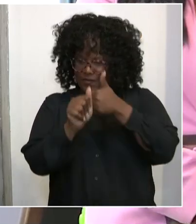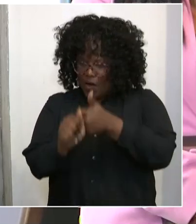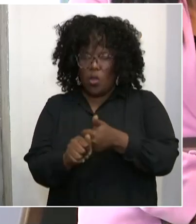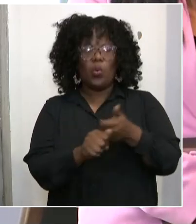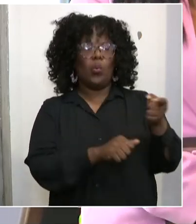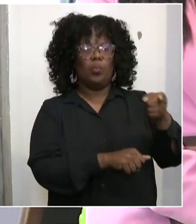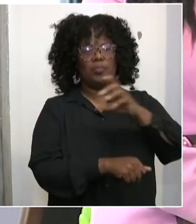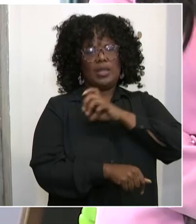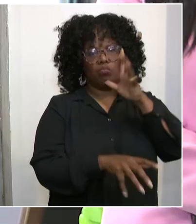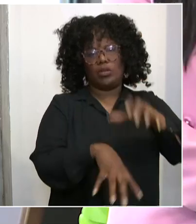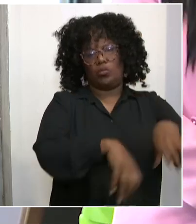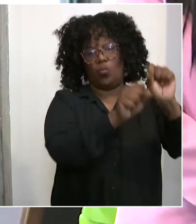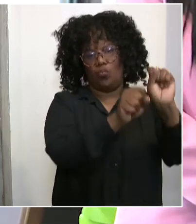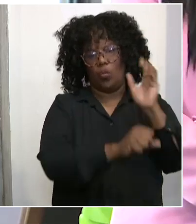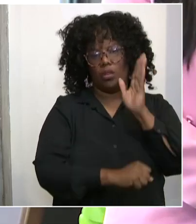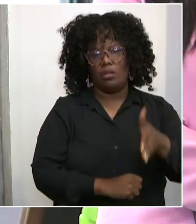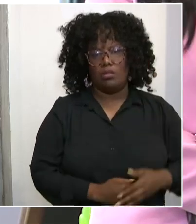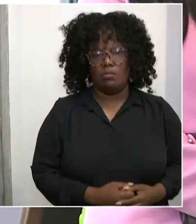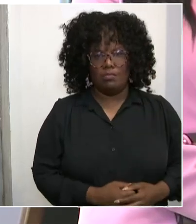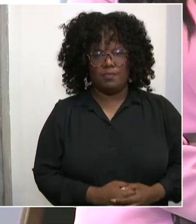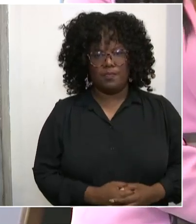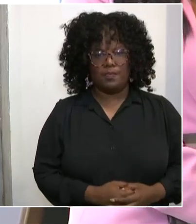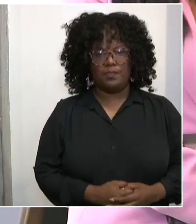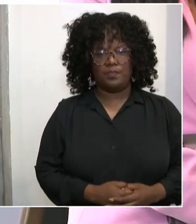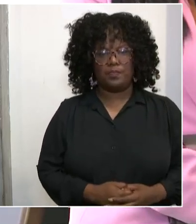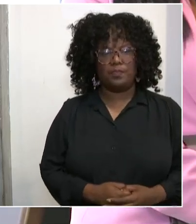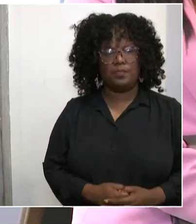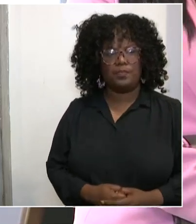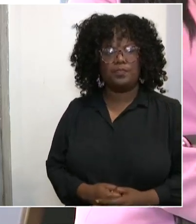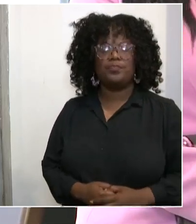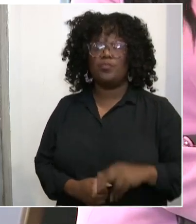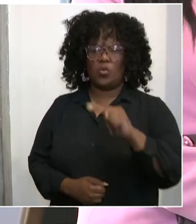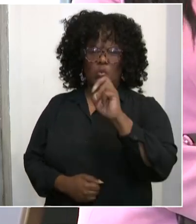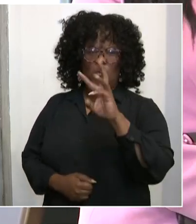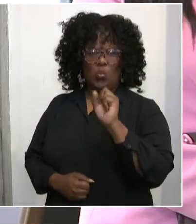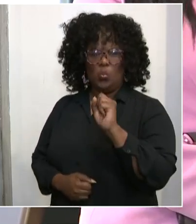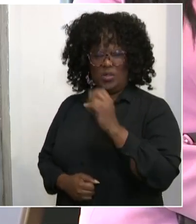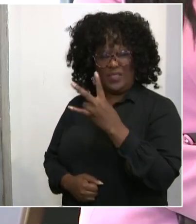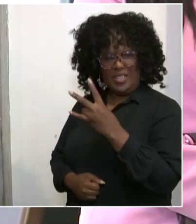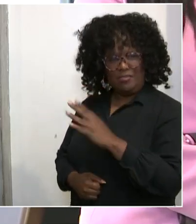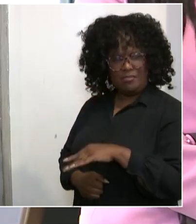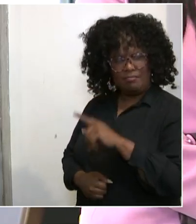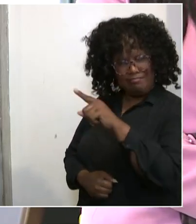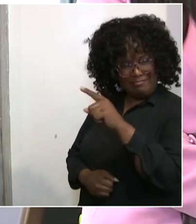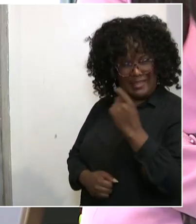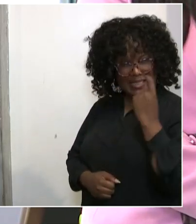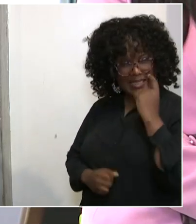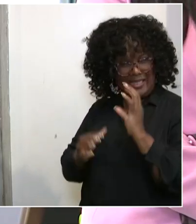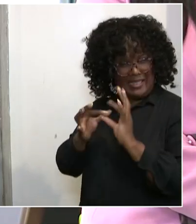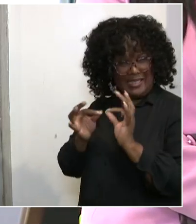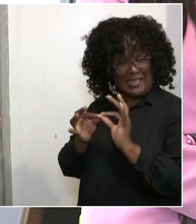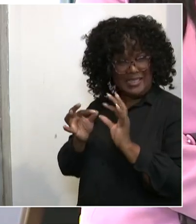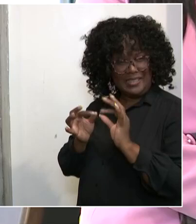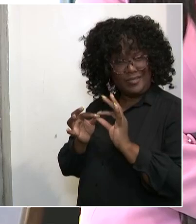Mayor Ted Olberg from News 4. I know you said we'll talk about the Trump parade, the America 250 parade, once it gets closer. We're 16 days out.